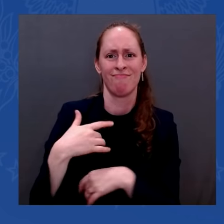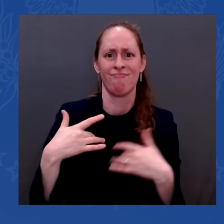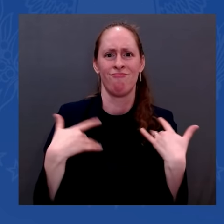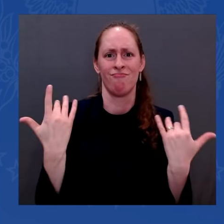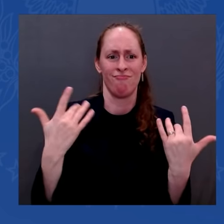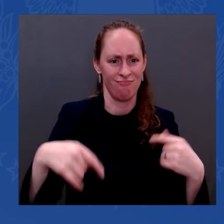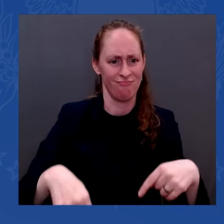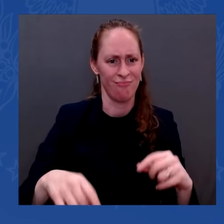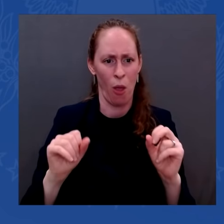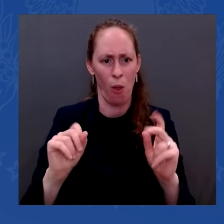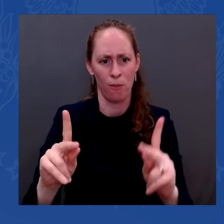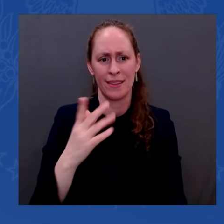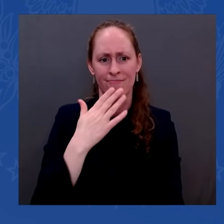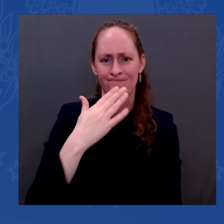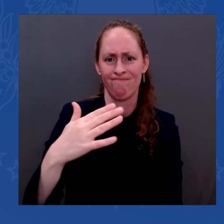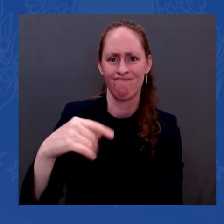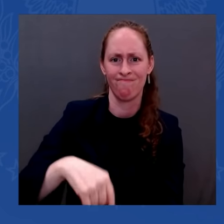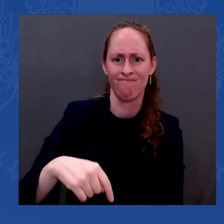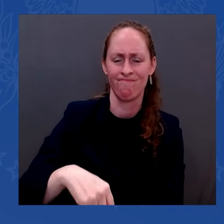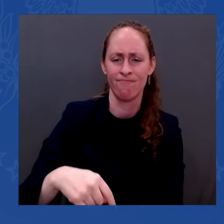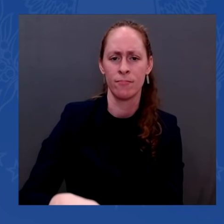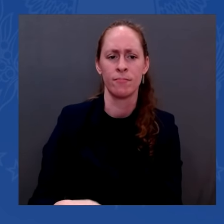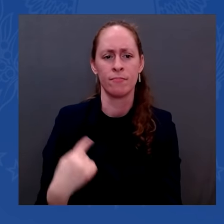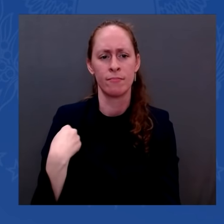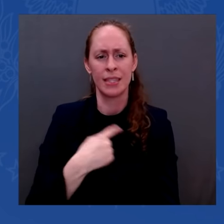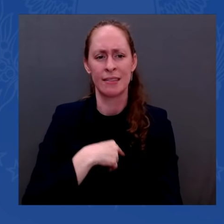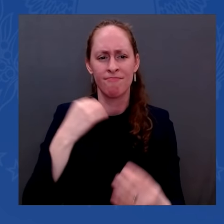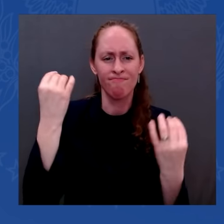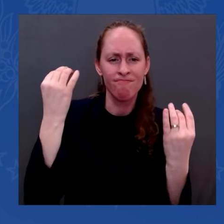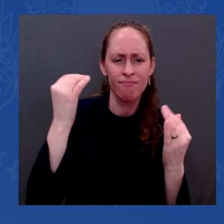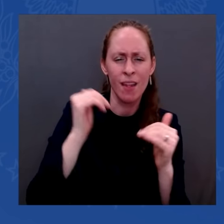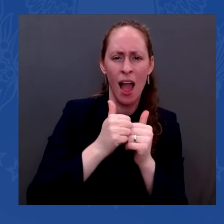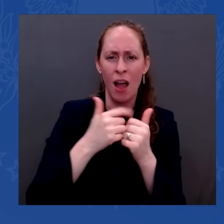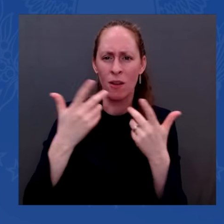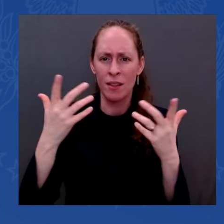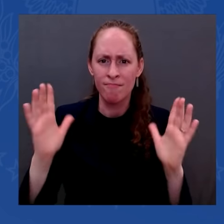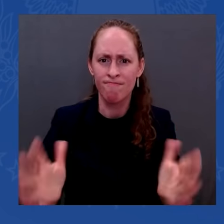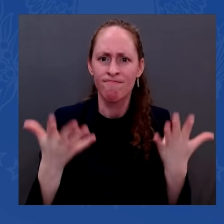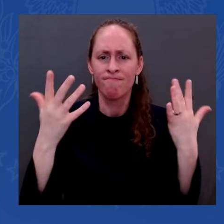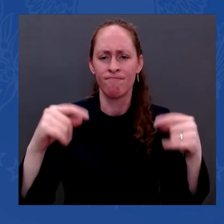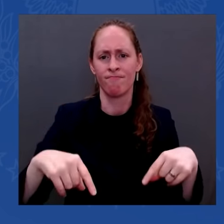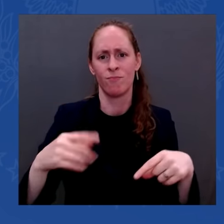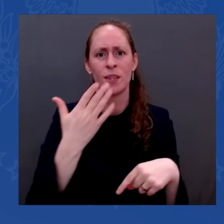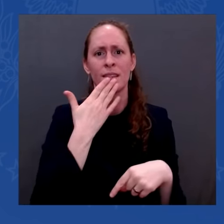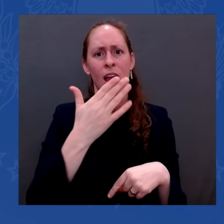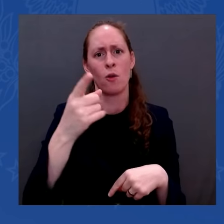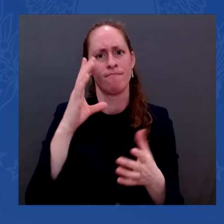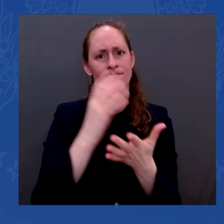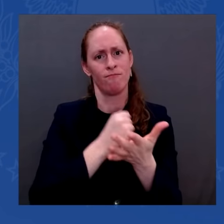So I thank you for recognizing that the Salton Sea region is already battling with some of the highest unemployment rates.